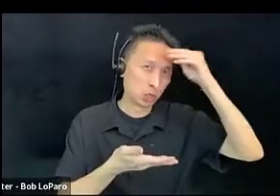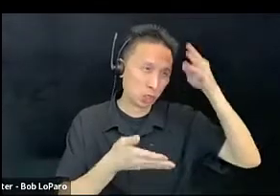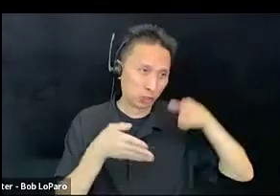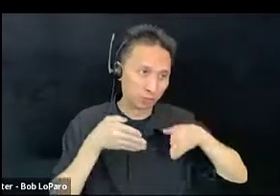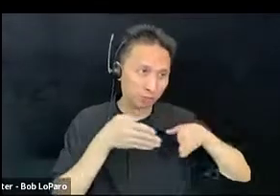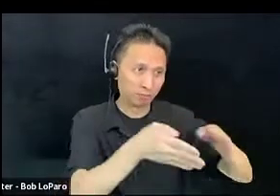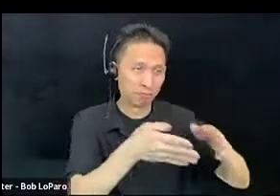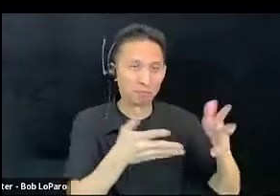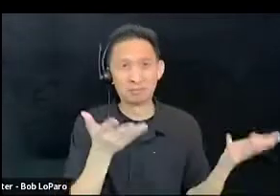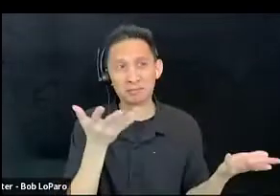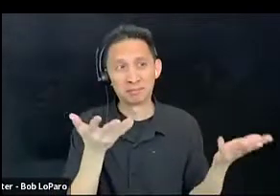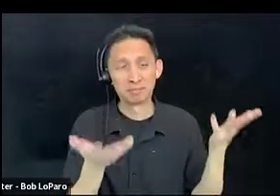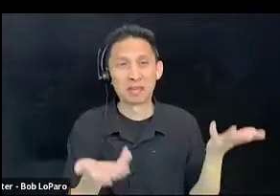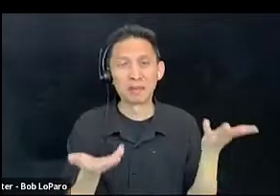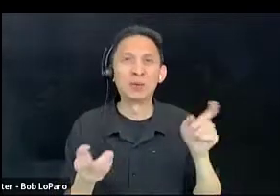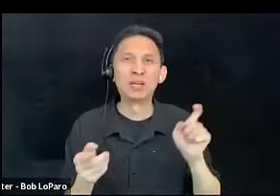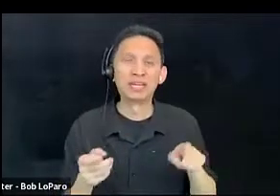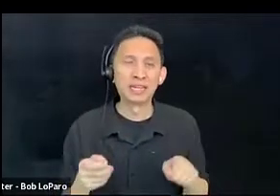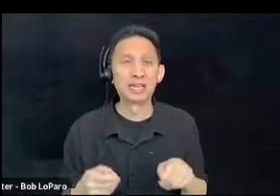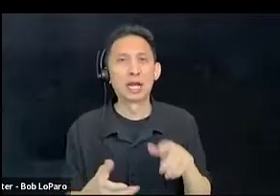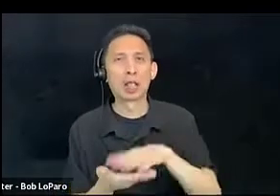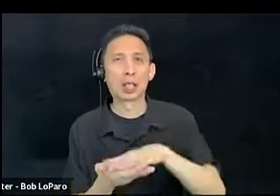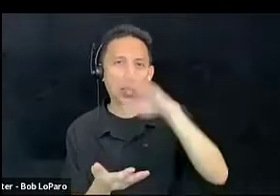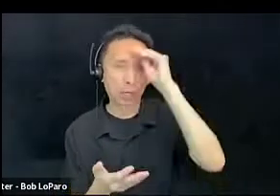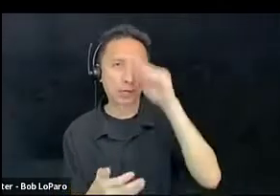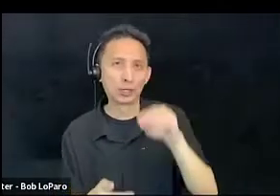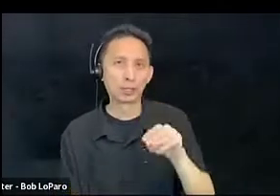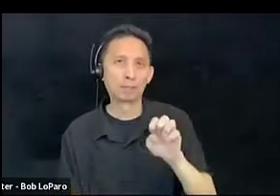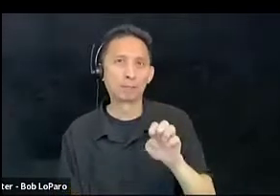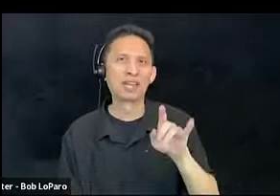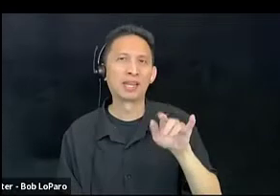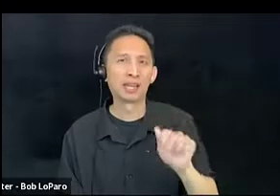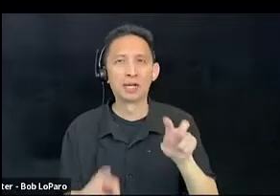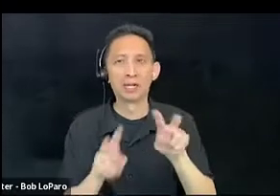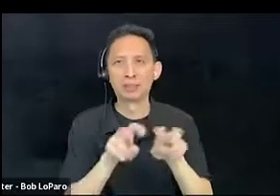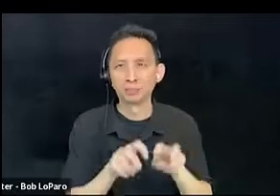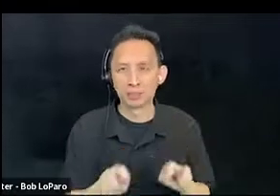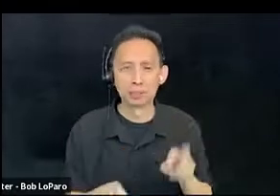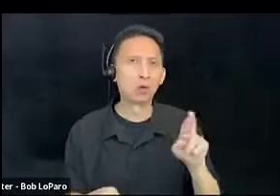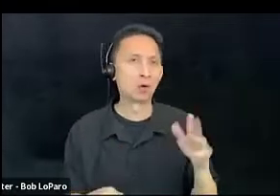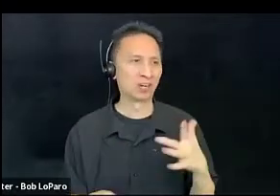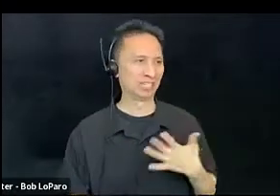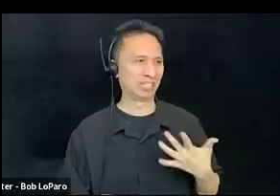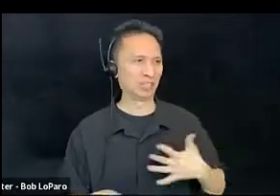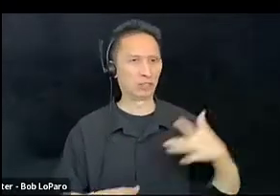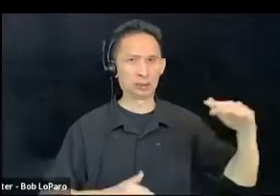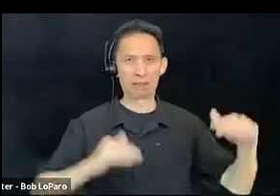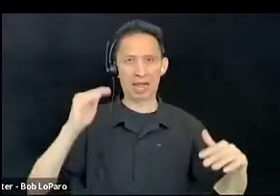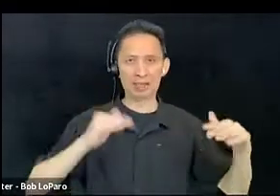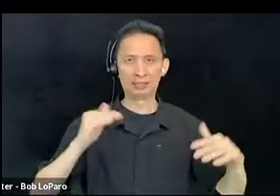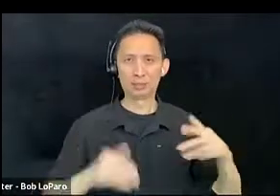or a sensory balanced profile, which we'll talk about a little bit too. My little disclaimers on the bottom here,